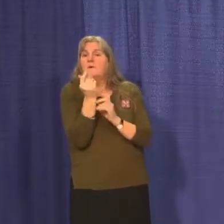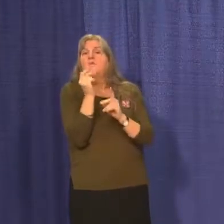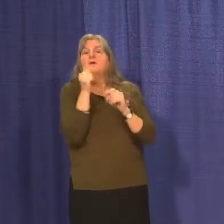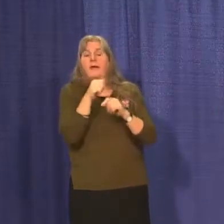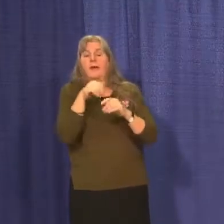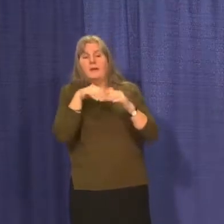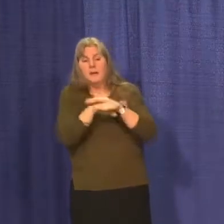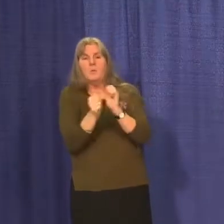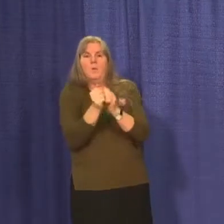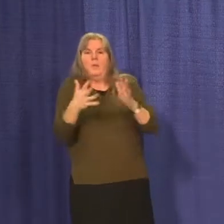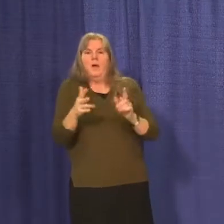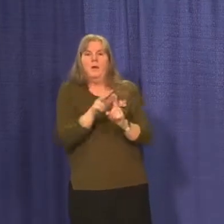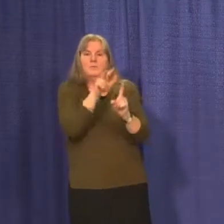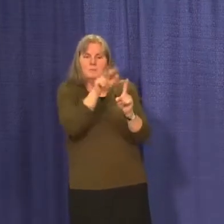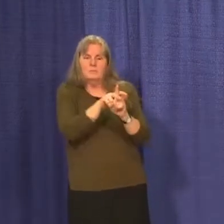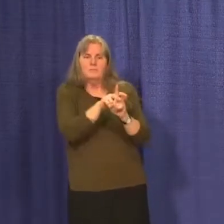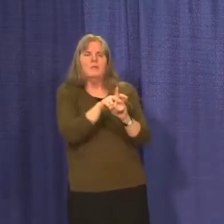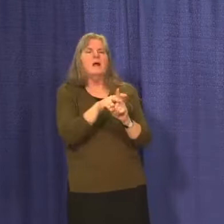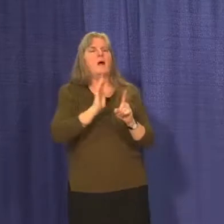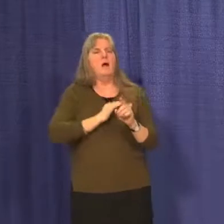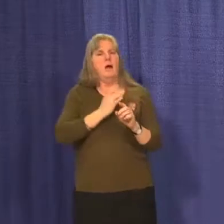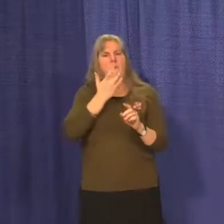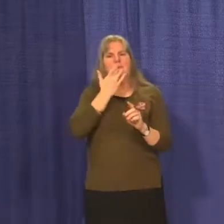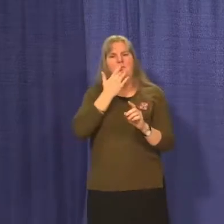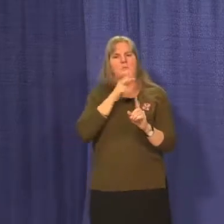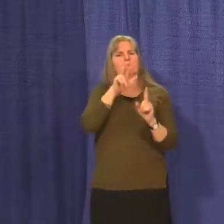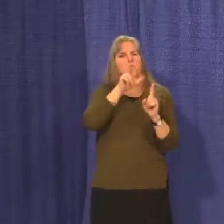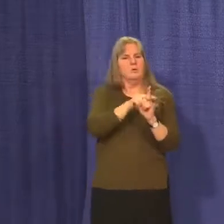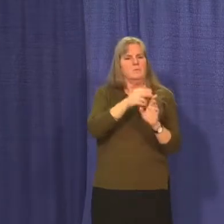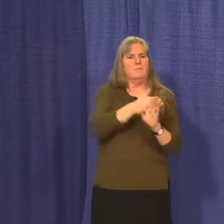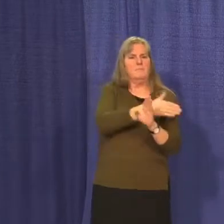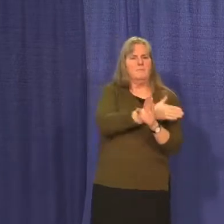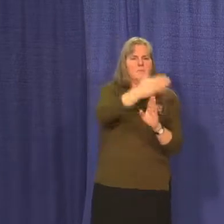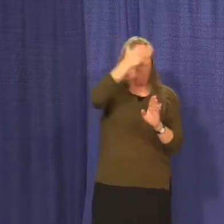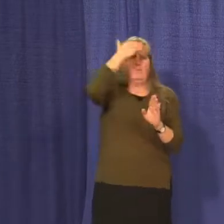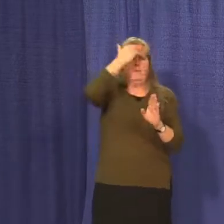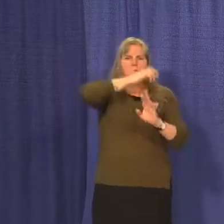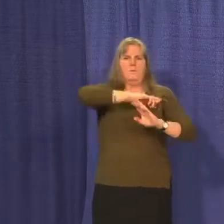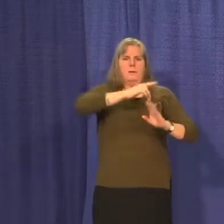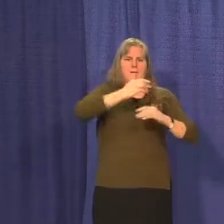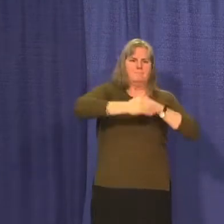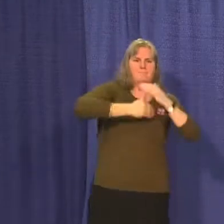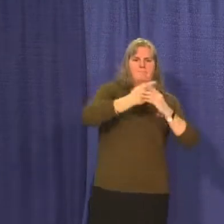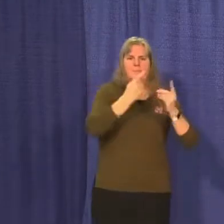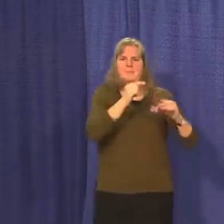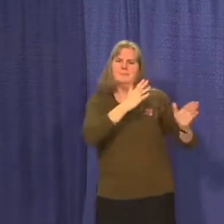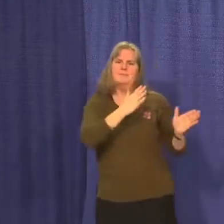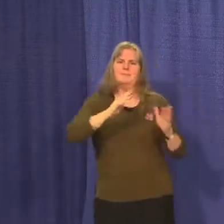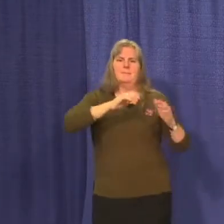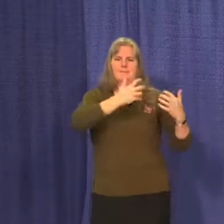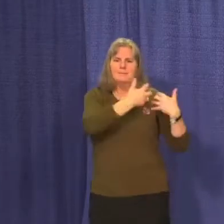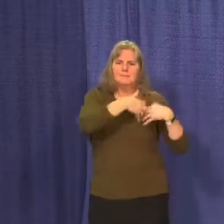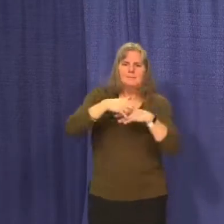individuals are preferred to make an appointment. It is this information that dictates how much vaccine we